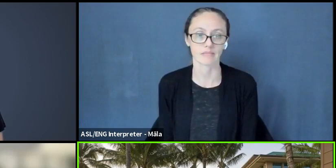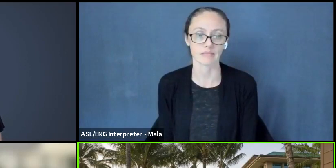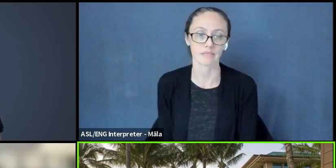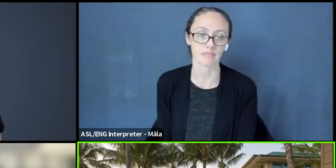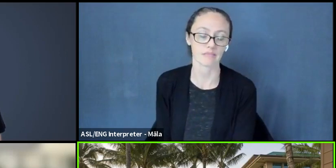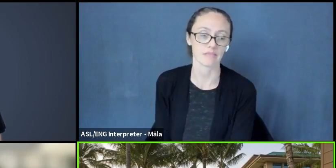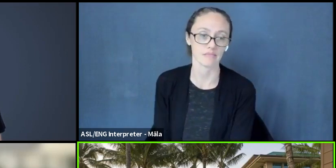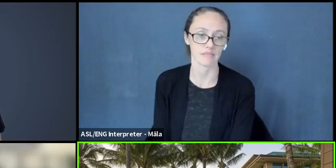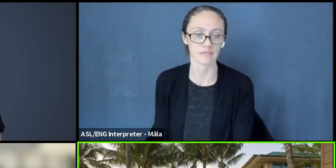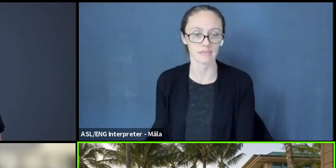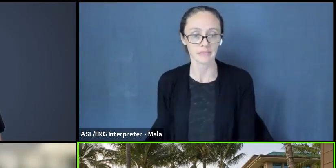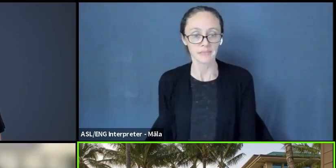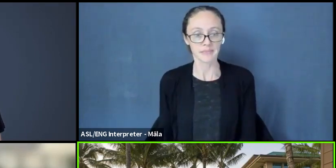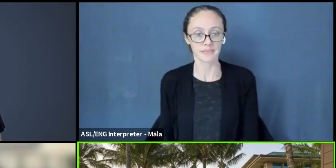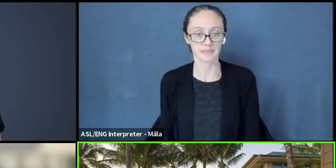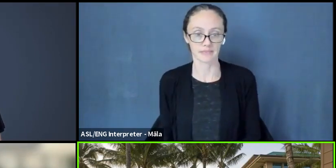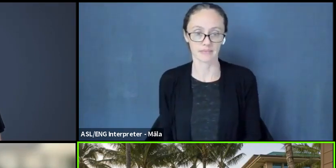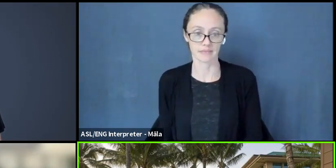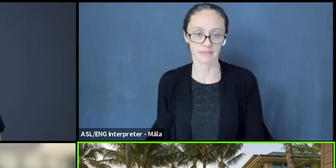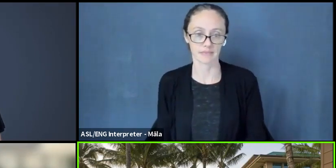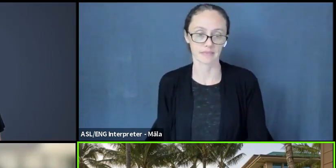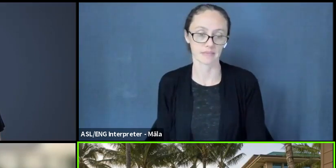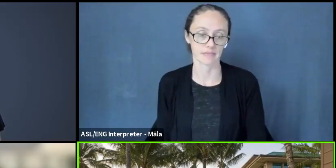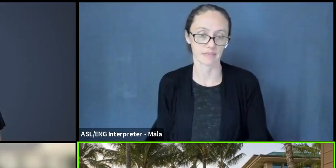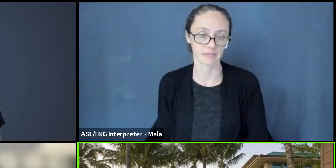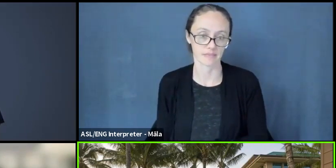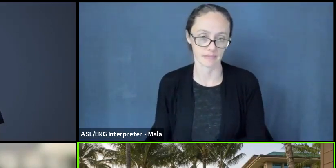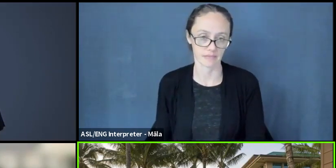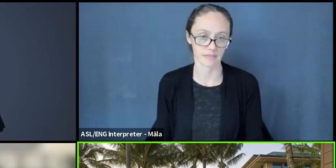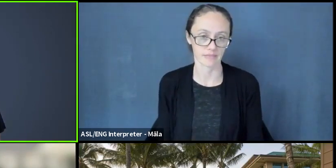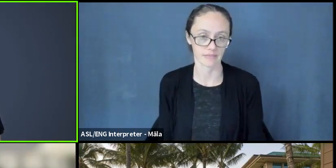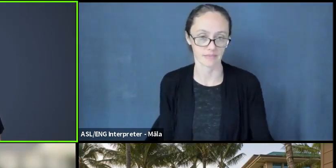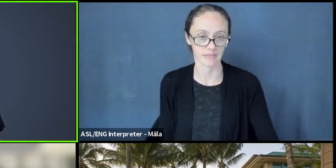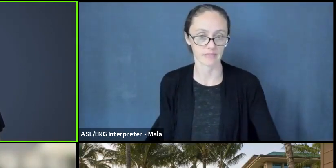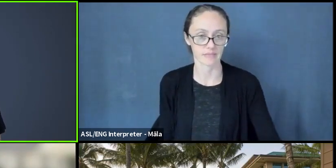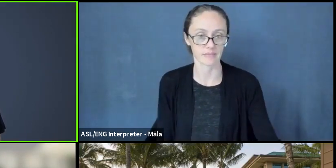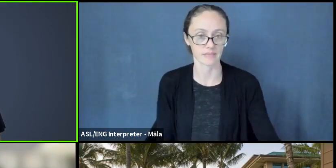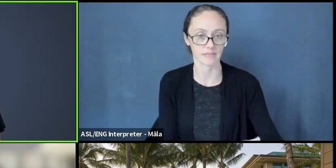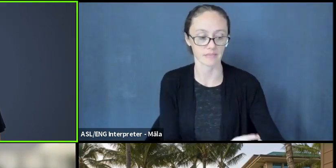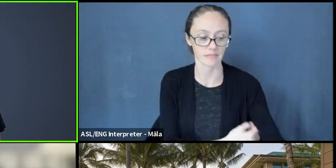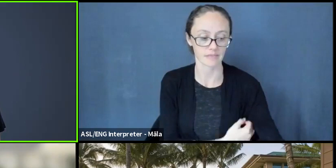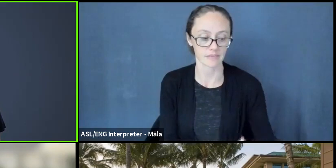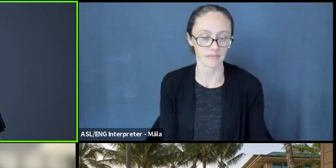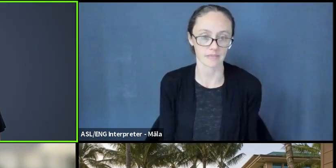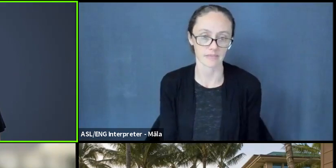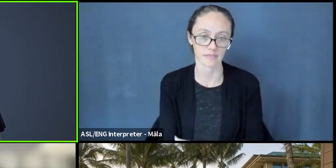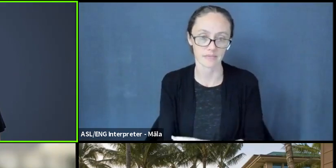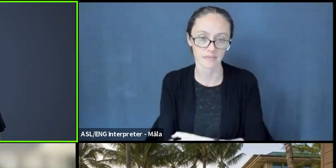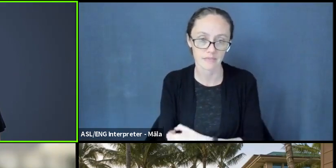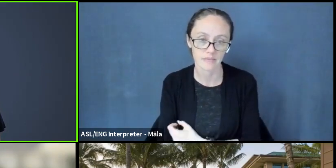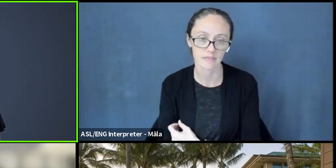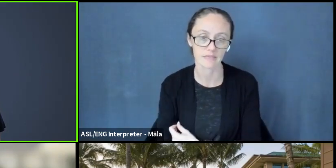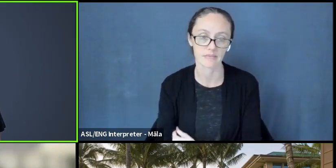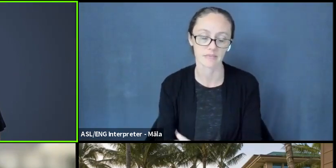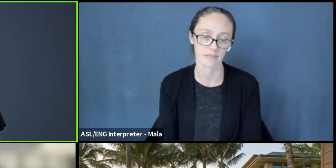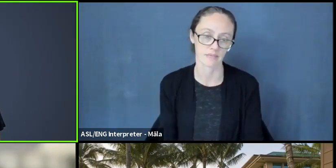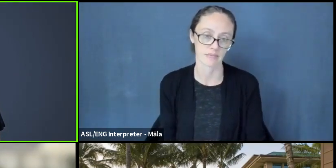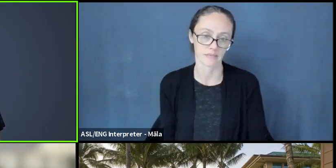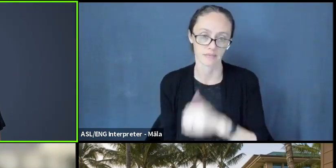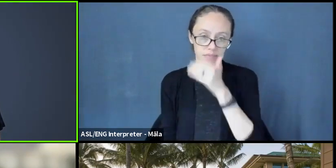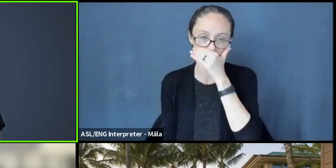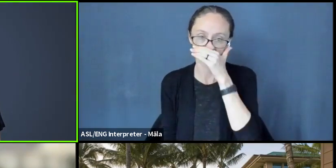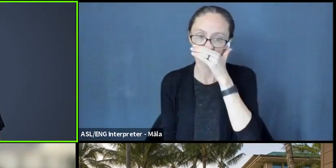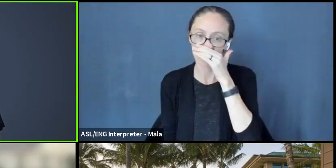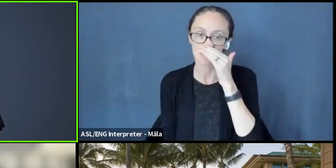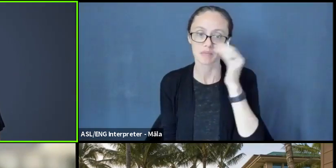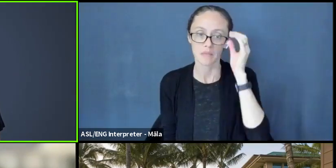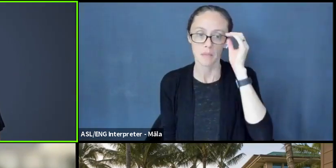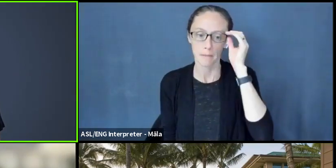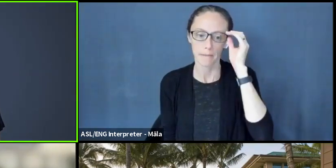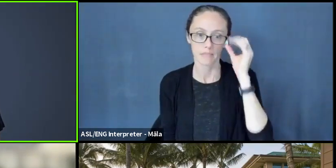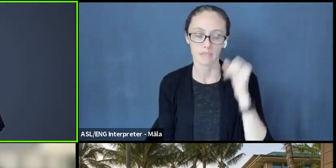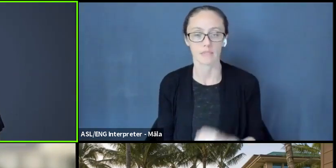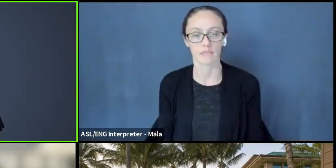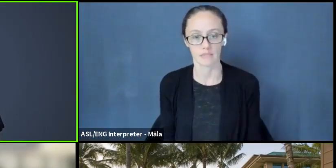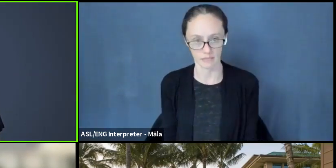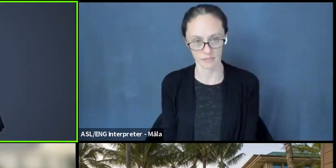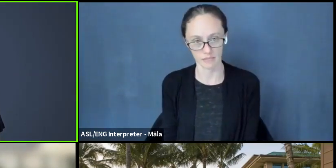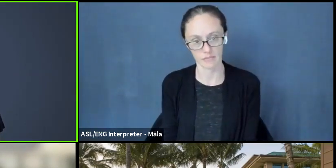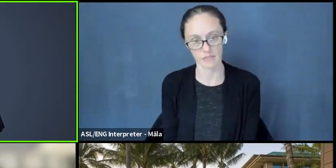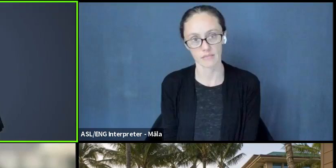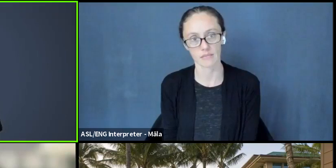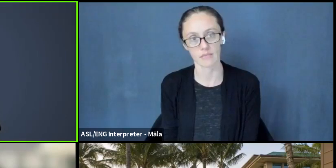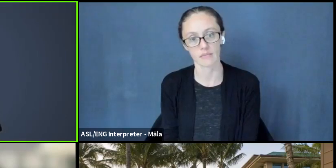Some people are wondering why the CDC and the government are still mandating masks